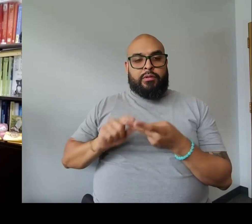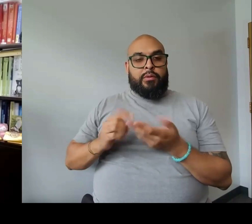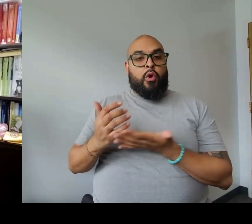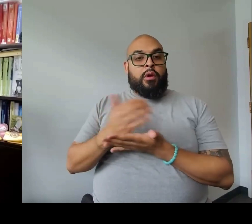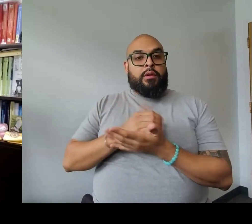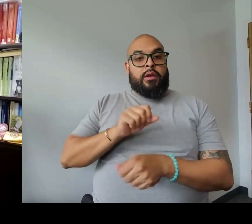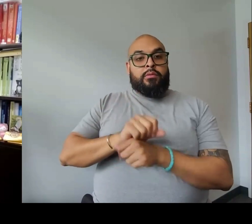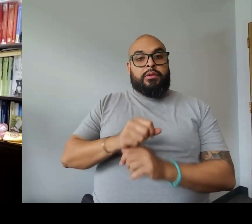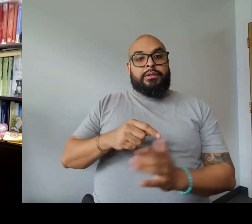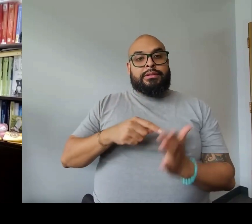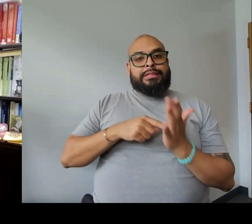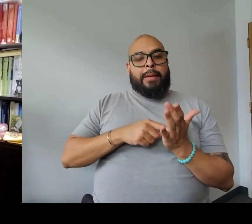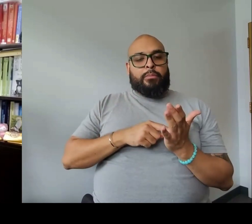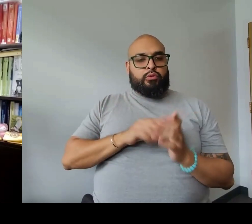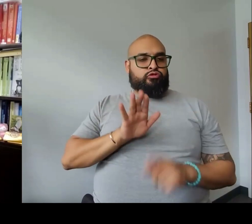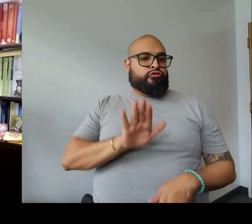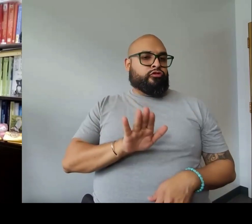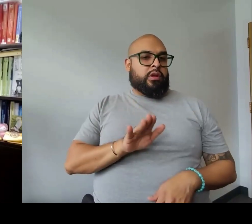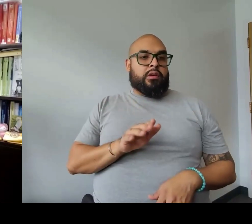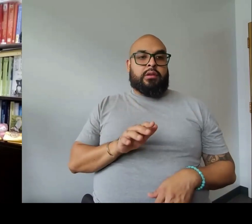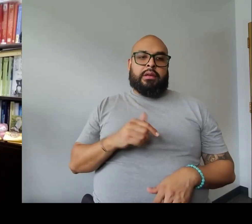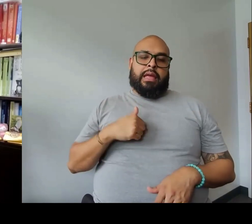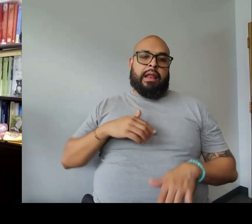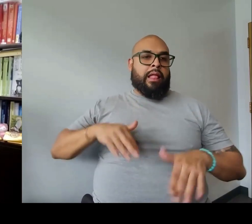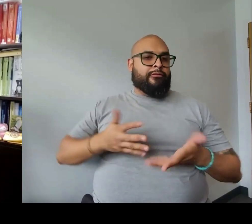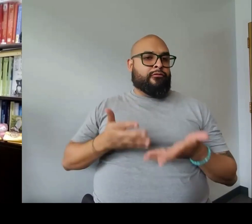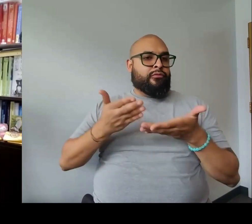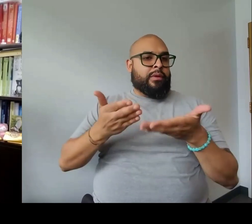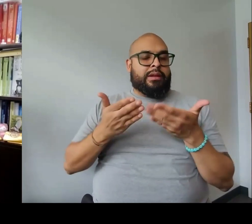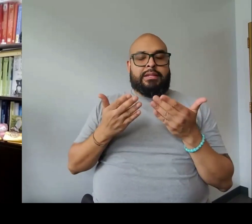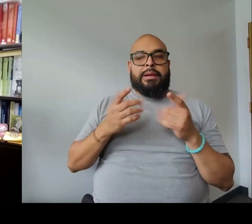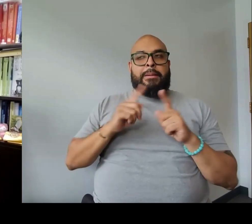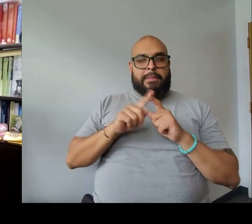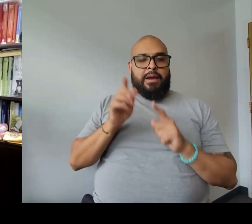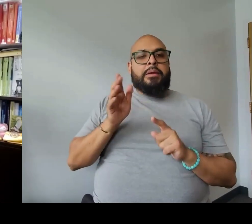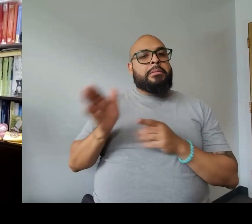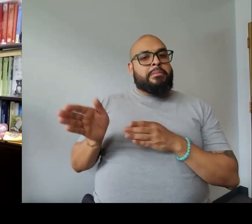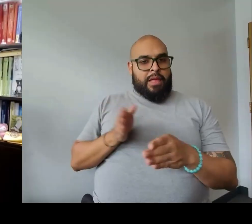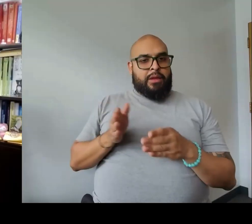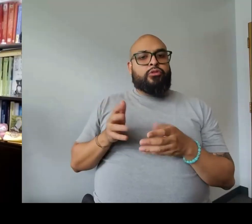And I highly recommend engaging in dynamic testing and portfolio assessment.